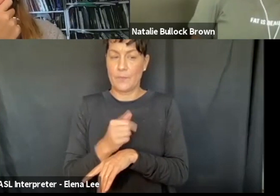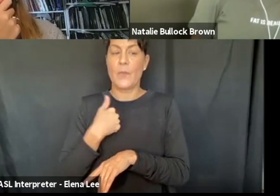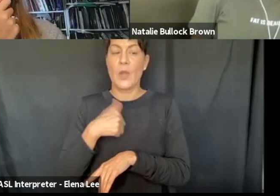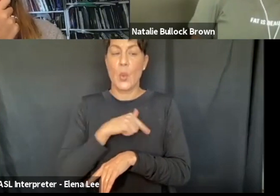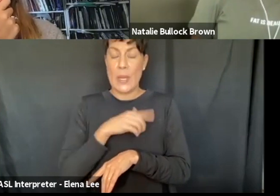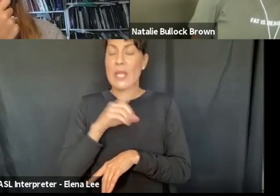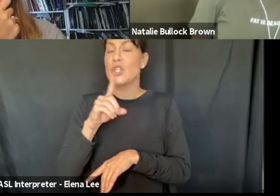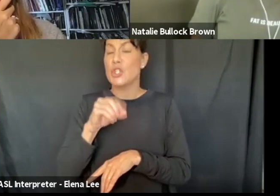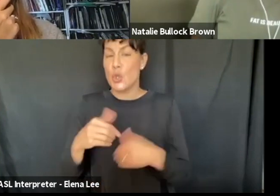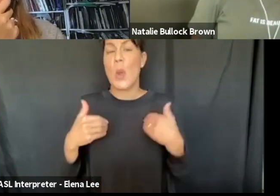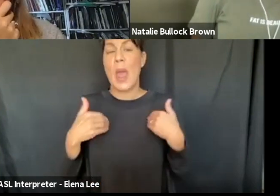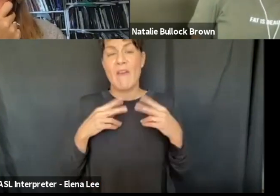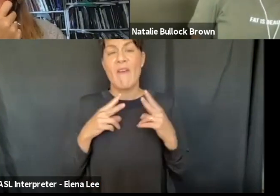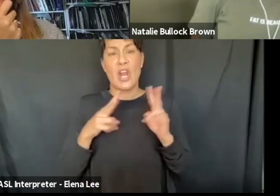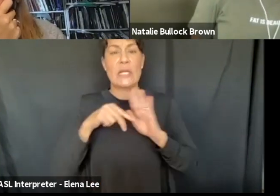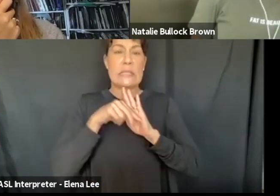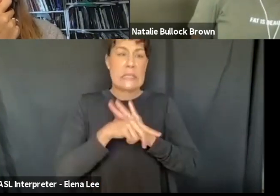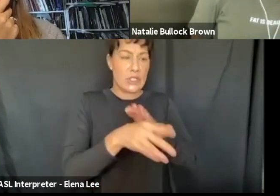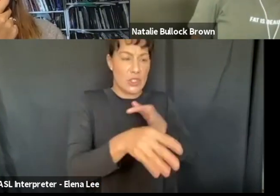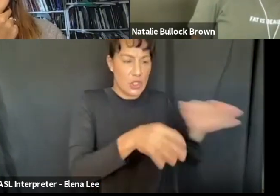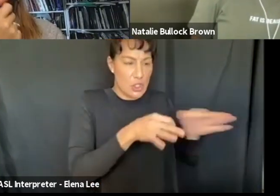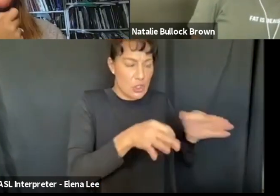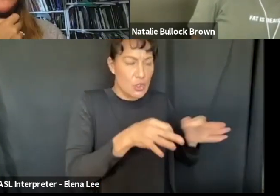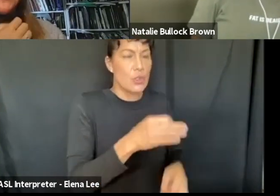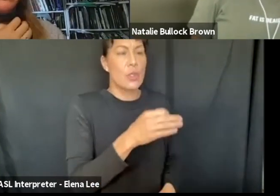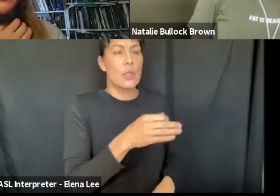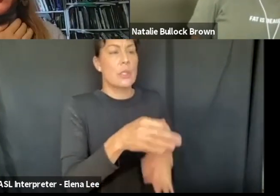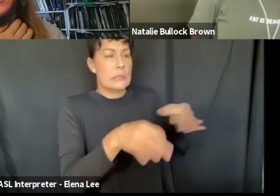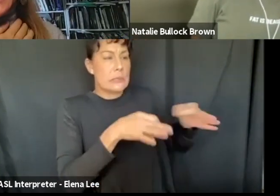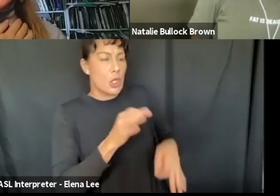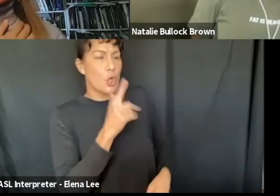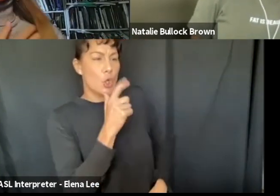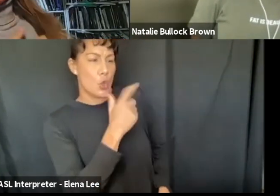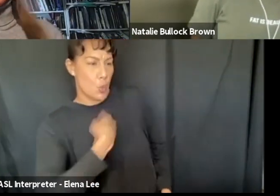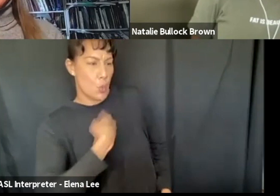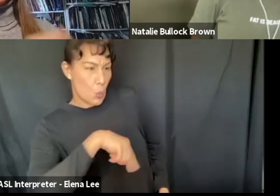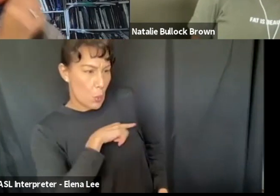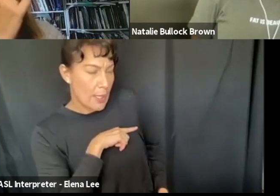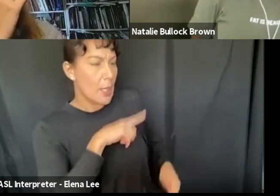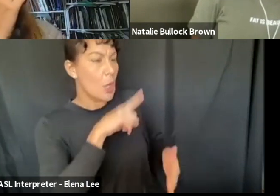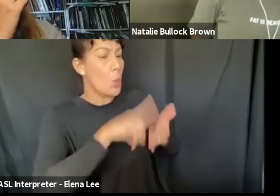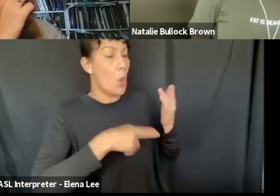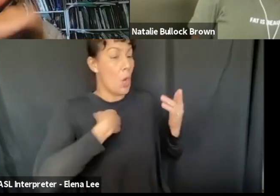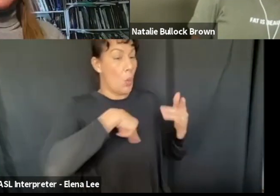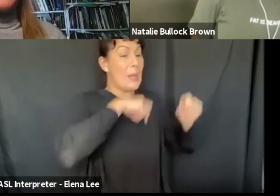with the person about who we are, what we can and can't do for them